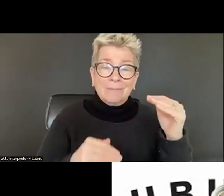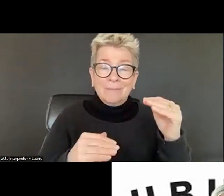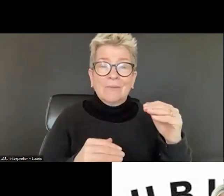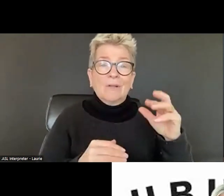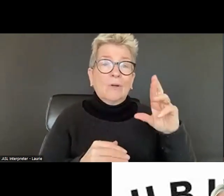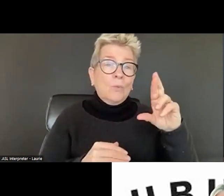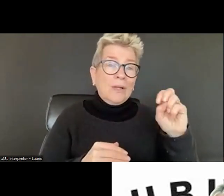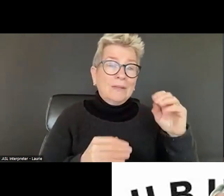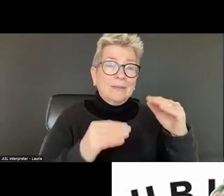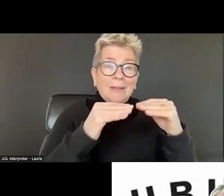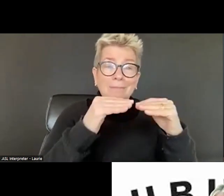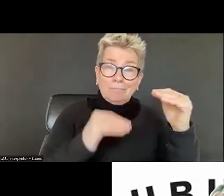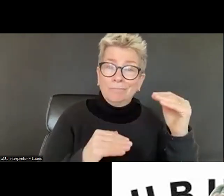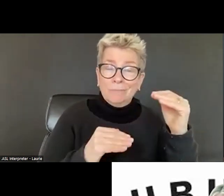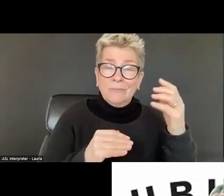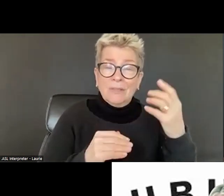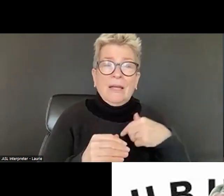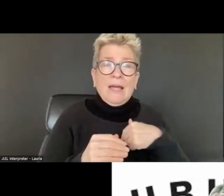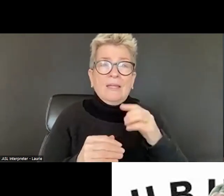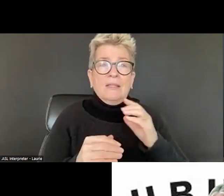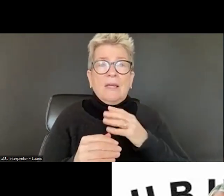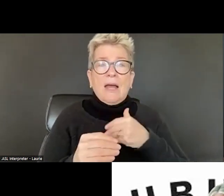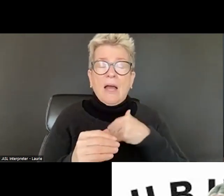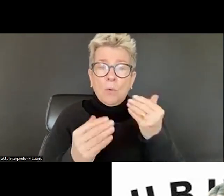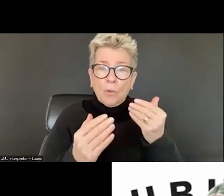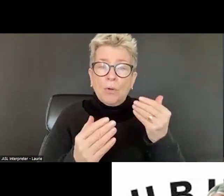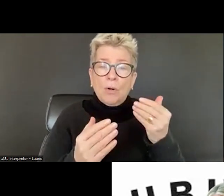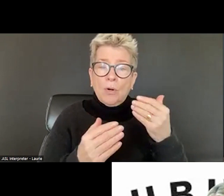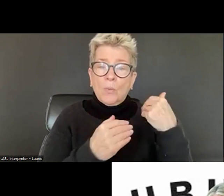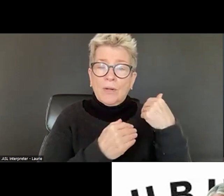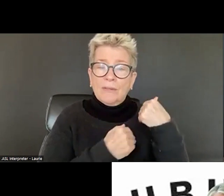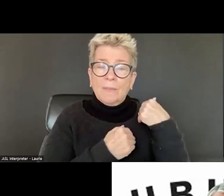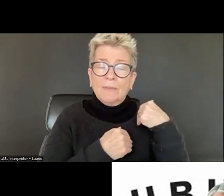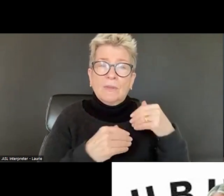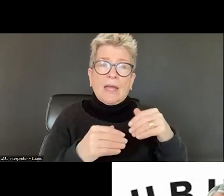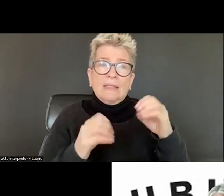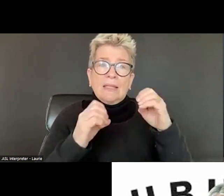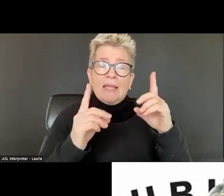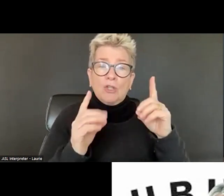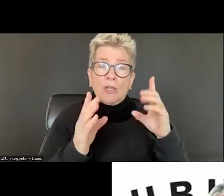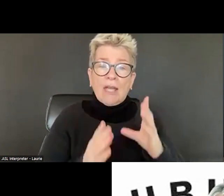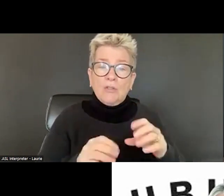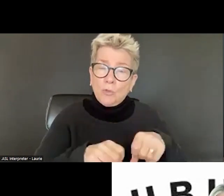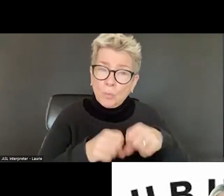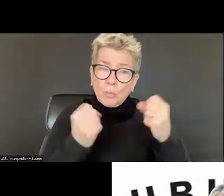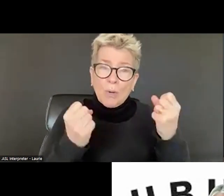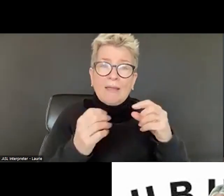really our responsibility as Educators to break those systemic cycles of inequities um and to